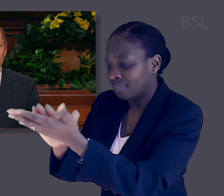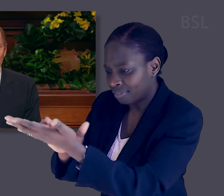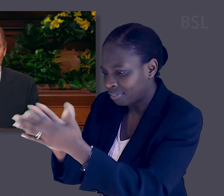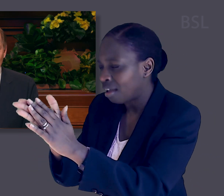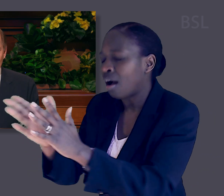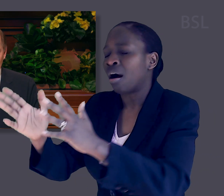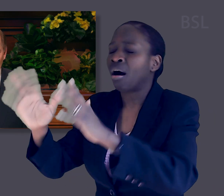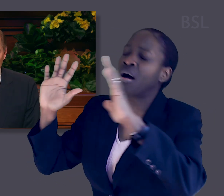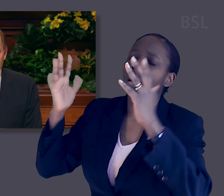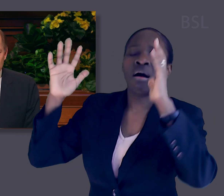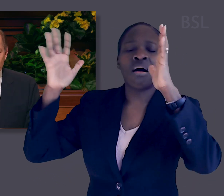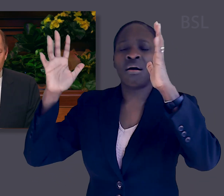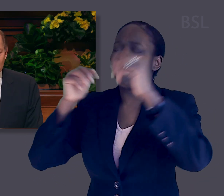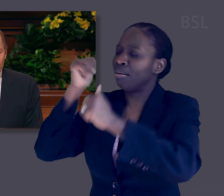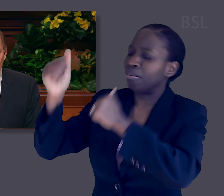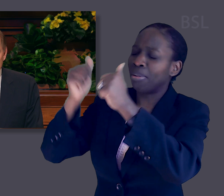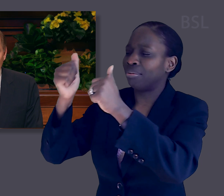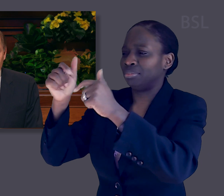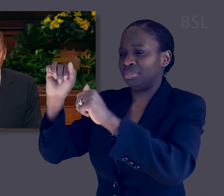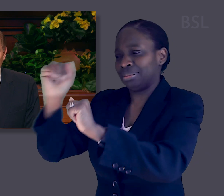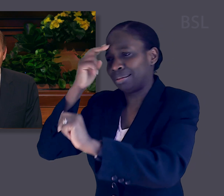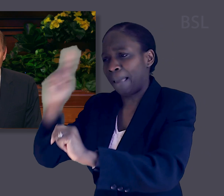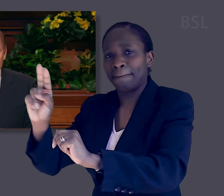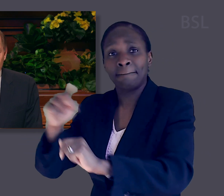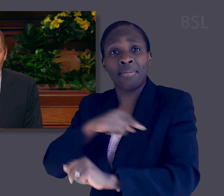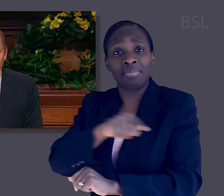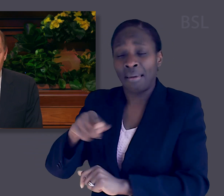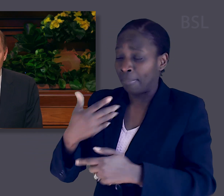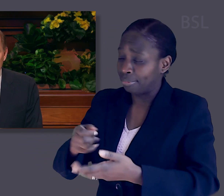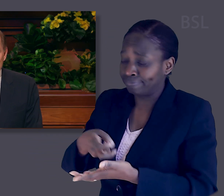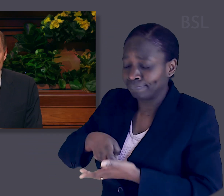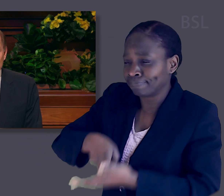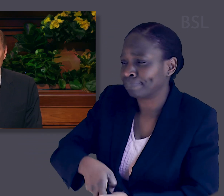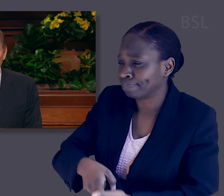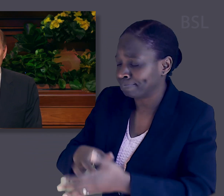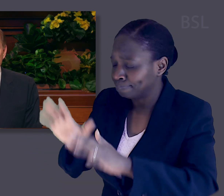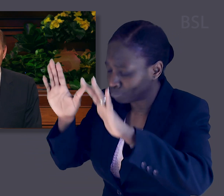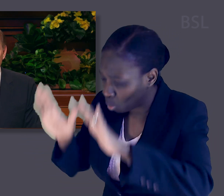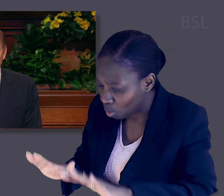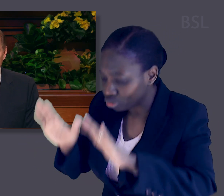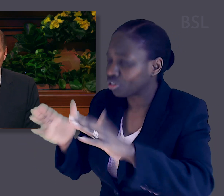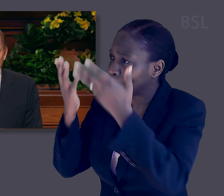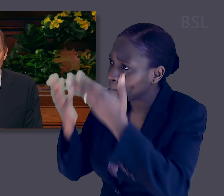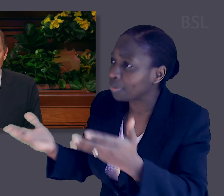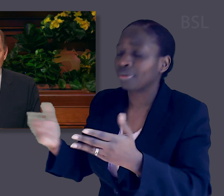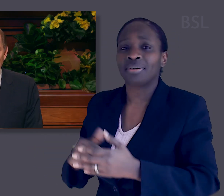“Hosanna! Blessed be the name of the Most High God! And they did fall down at the feet of Jesus, and did worship him.”